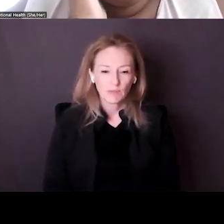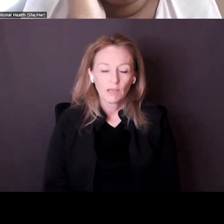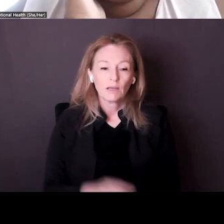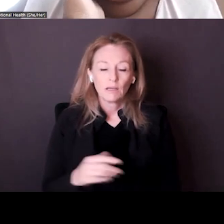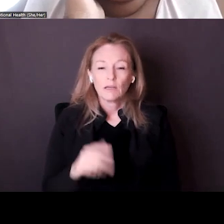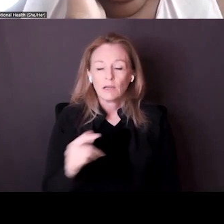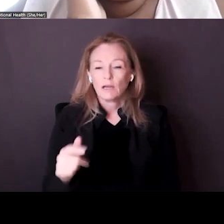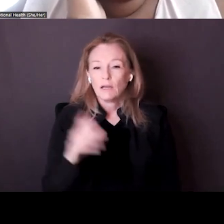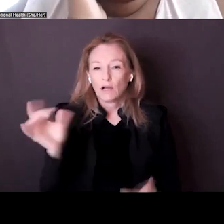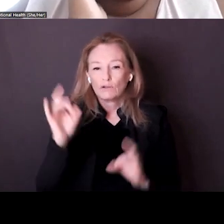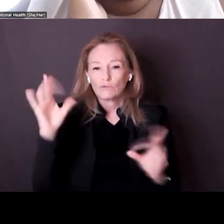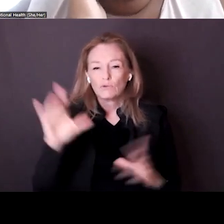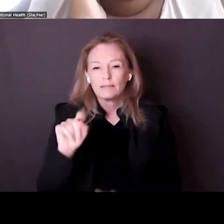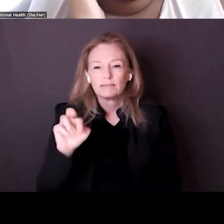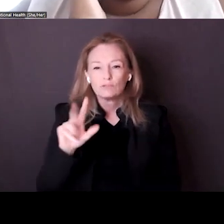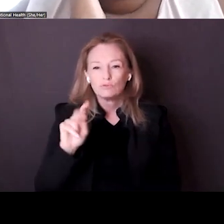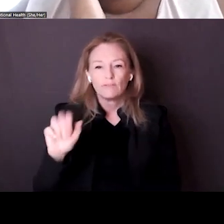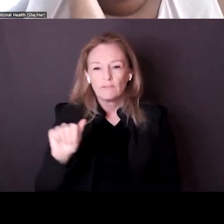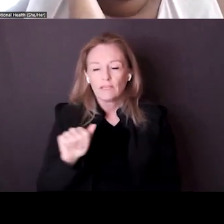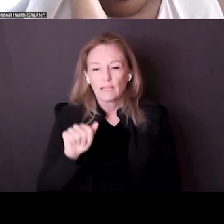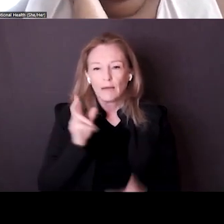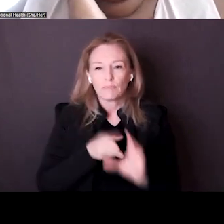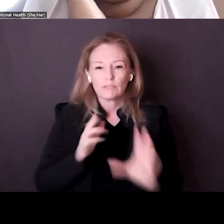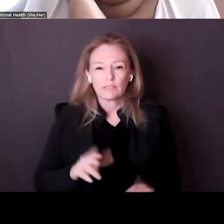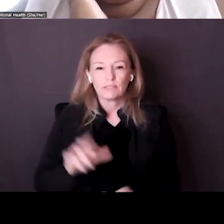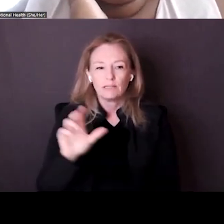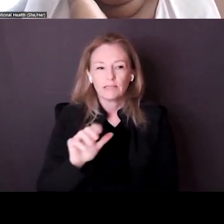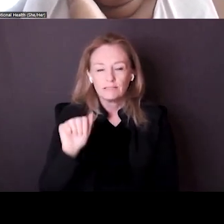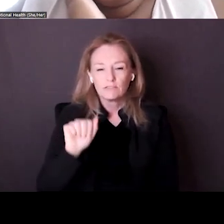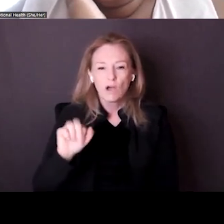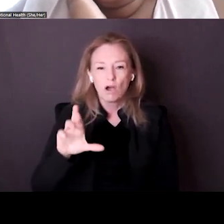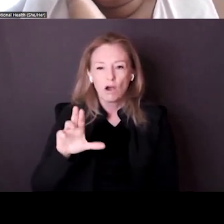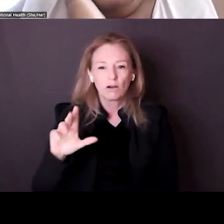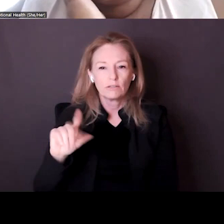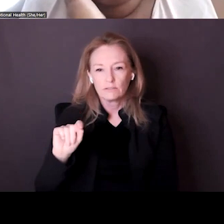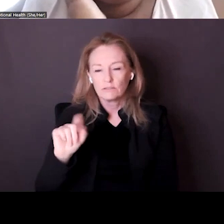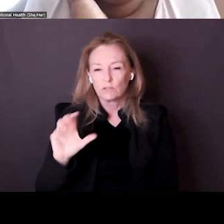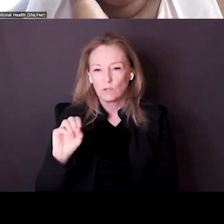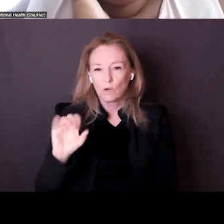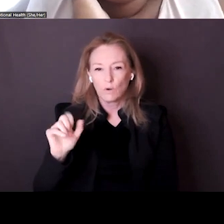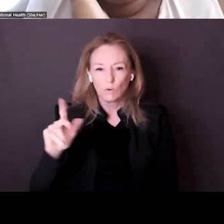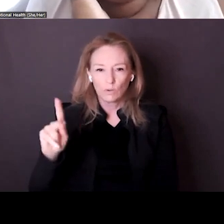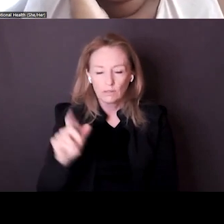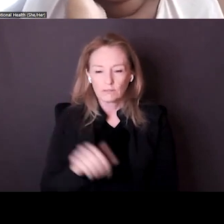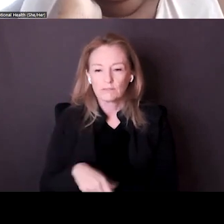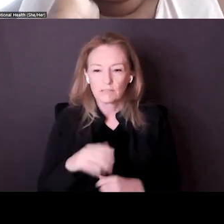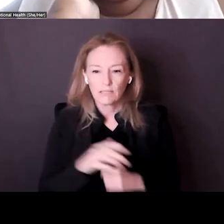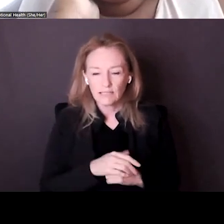HOT SEAT PARTICIPANT TODAY IS BART. ARE YOU HERE? CAN